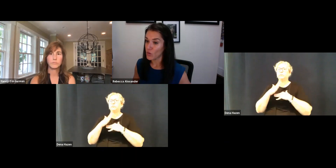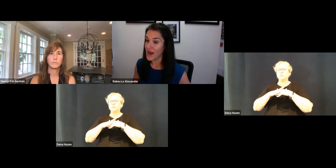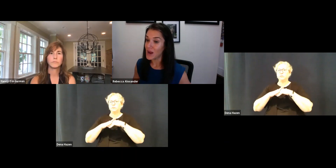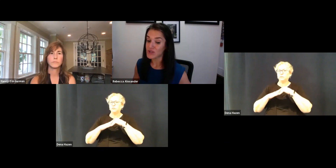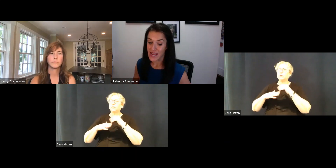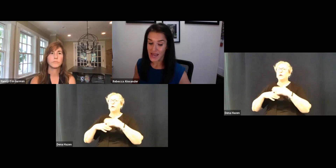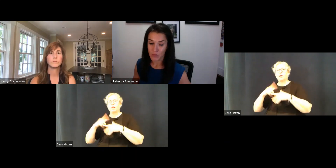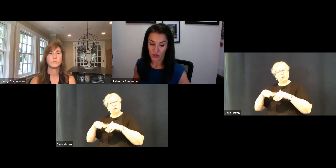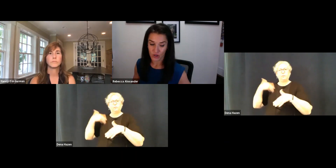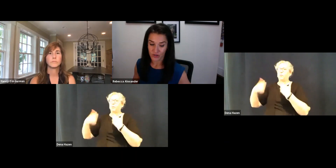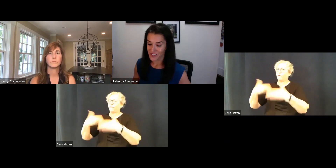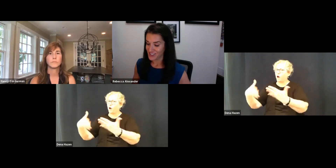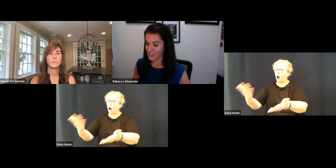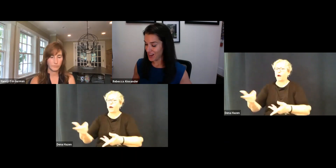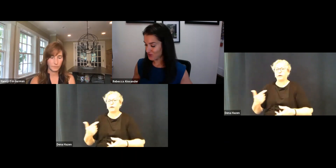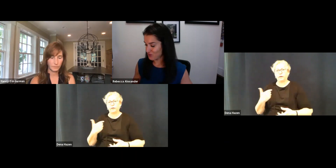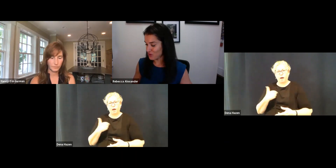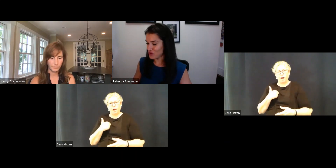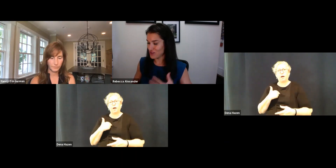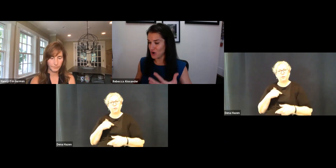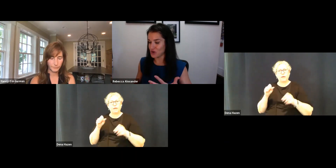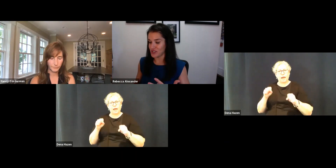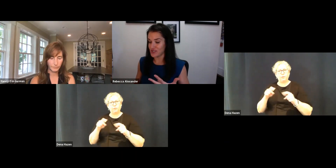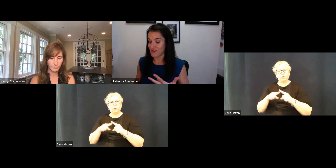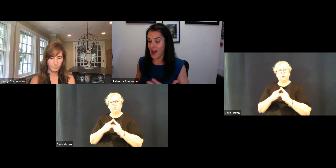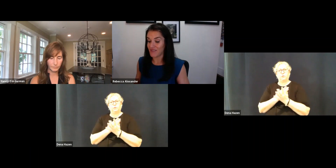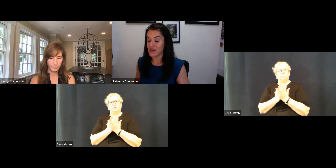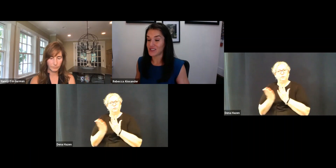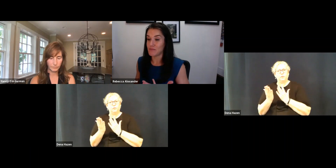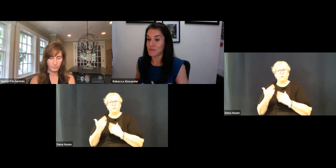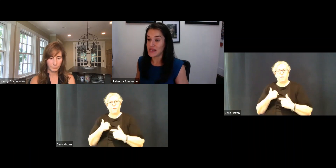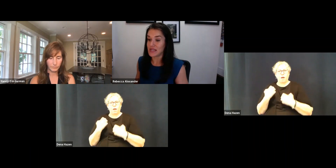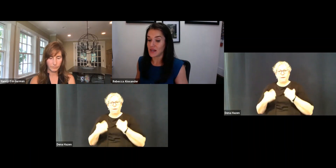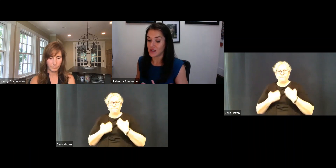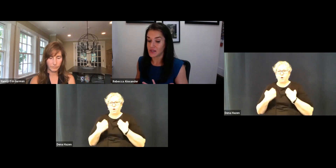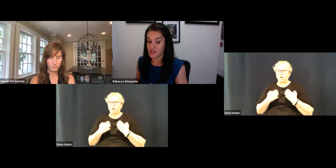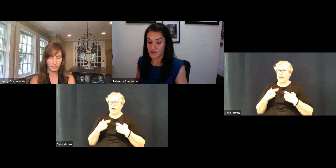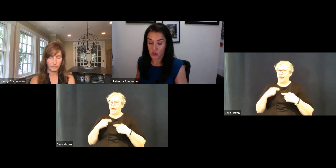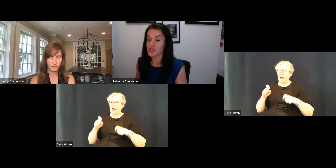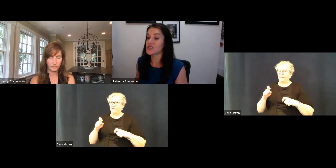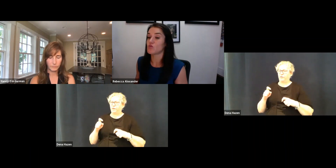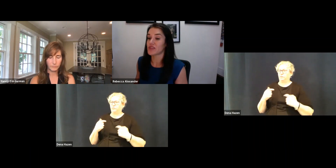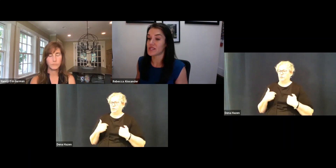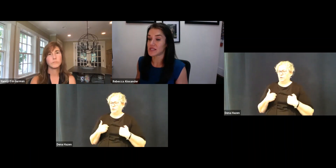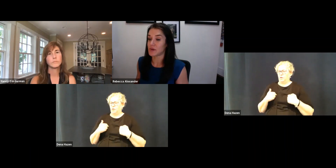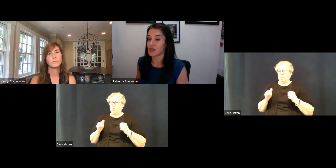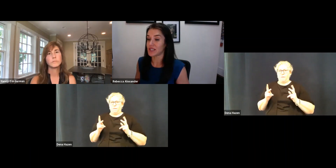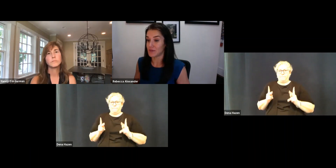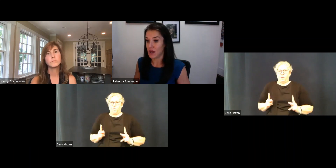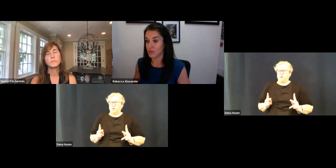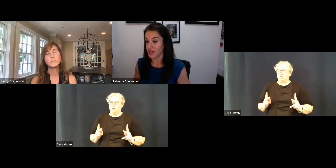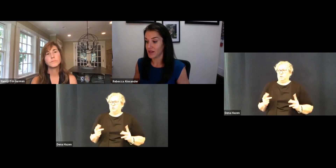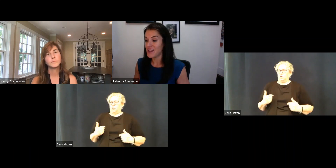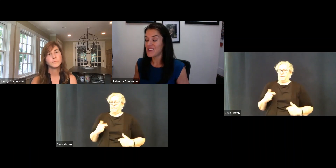When I was able to get through the emotions of having to be a person with a disability in public,